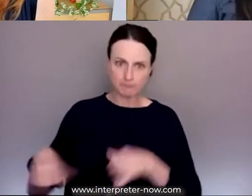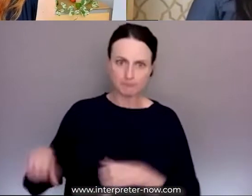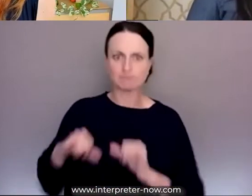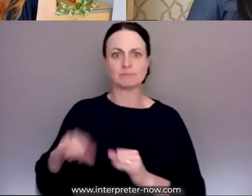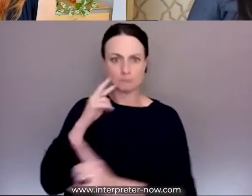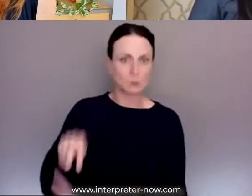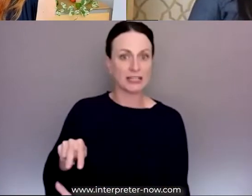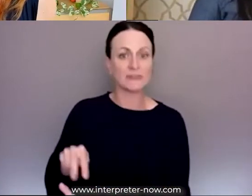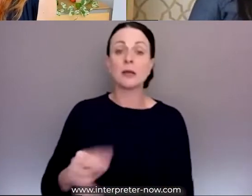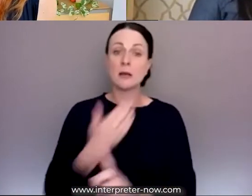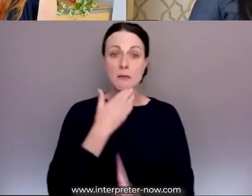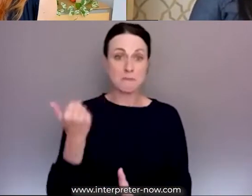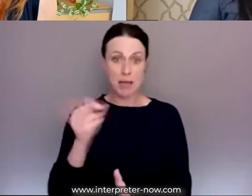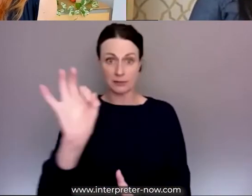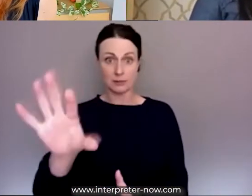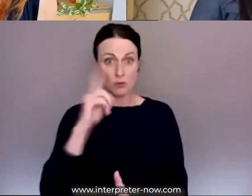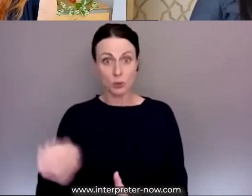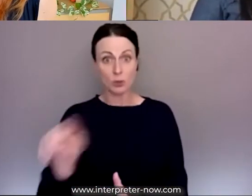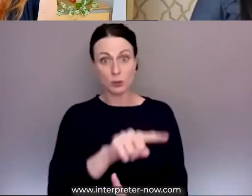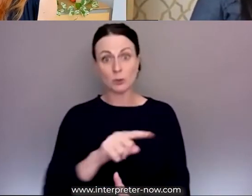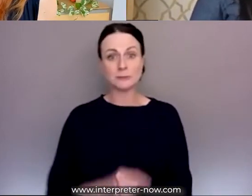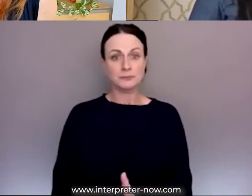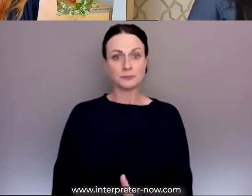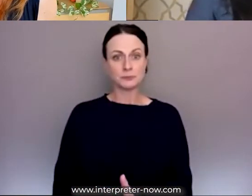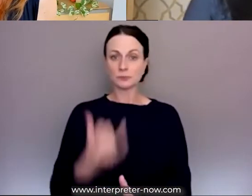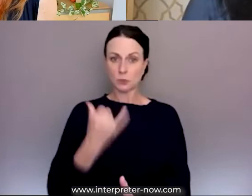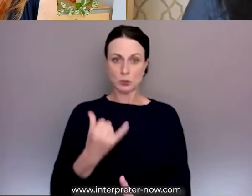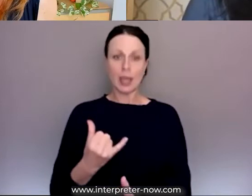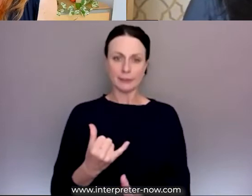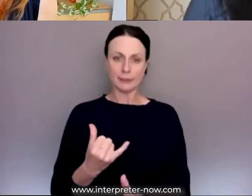And the best thing I have for you today. And you know, this is very new.